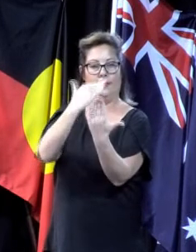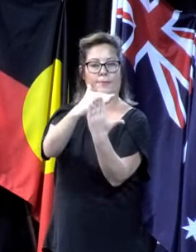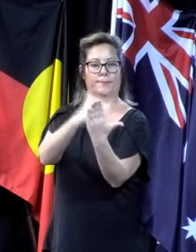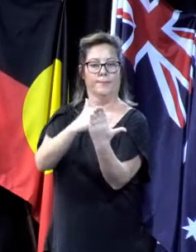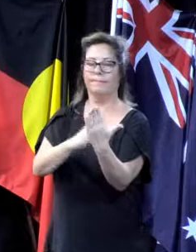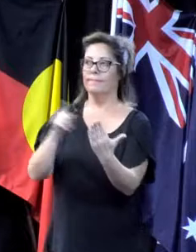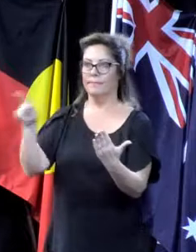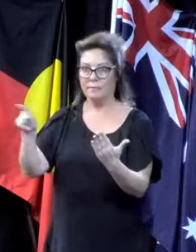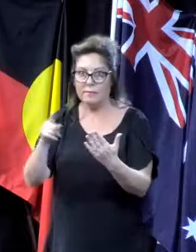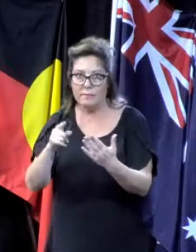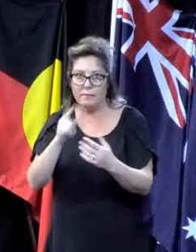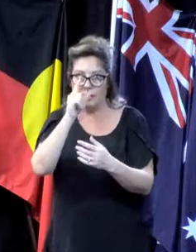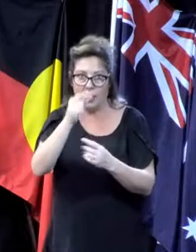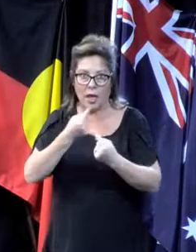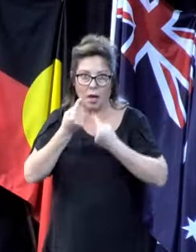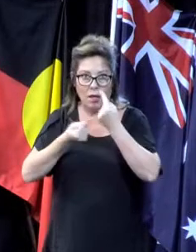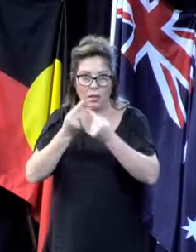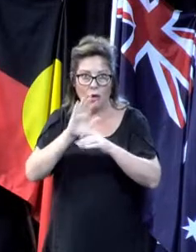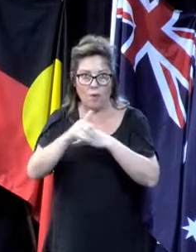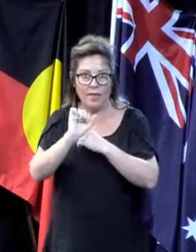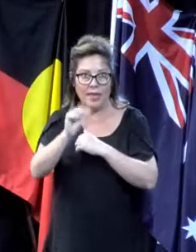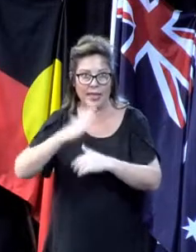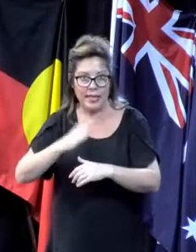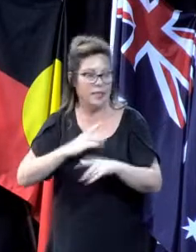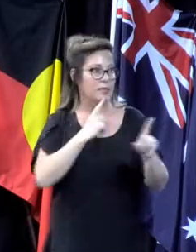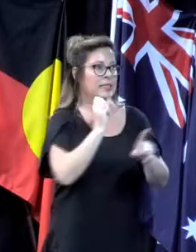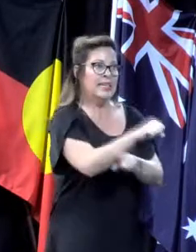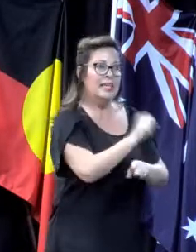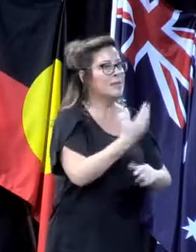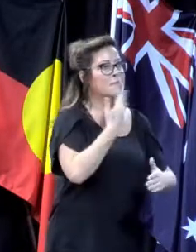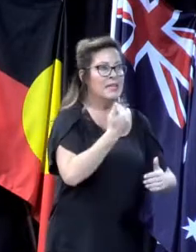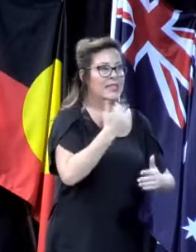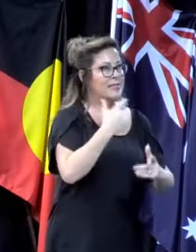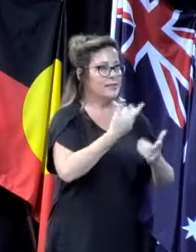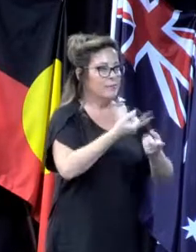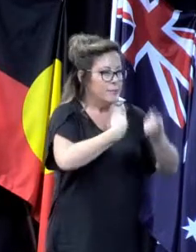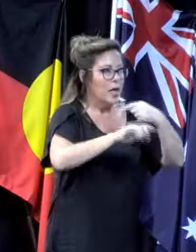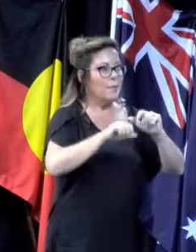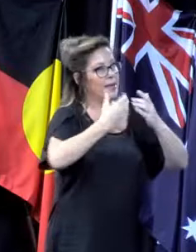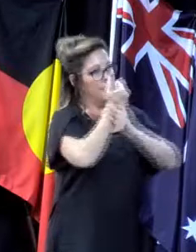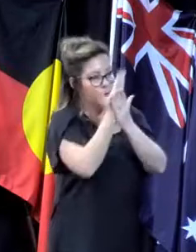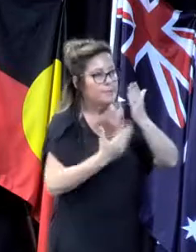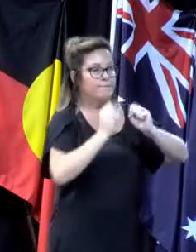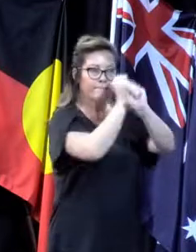Do you want me to talk about their needs? Yeah, yes, I do. I wanna really get a vision of it, if I can. OK, so, they have very complex needs.